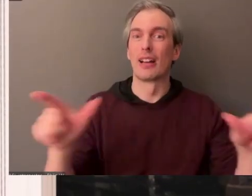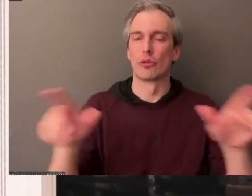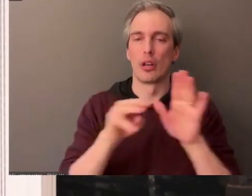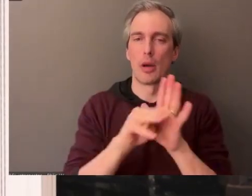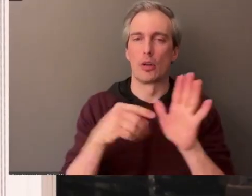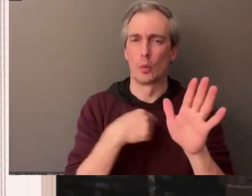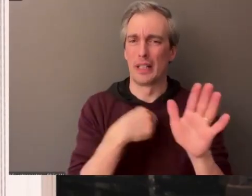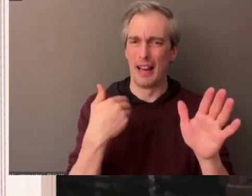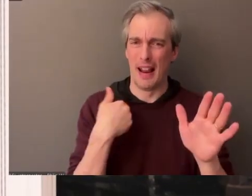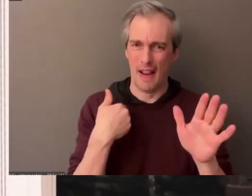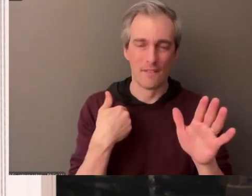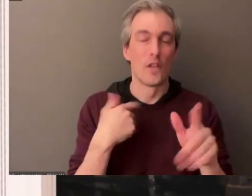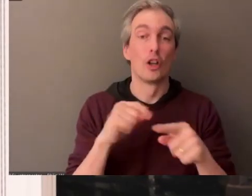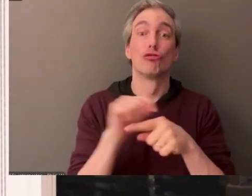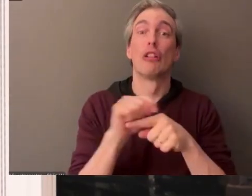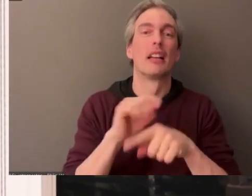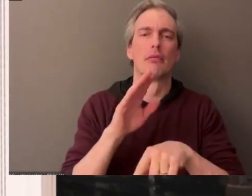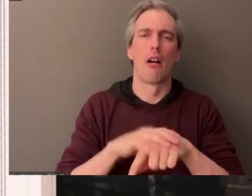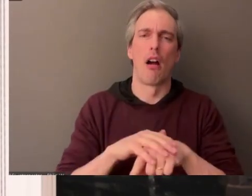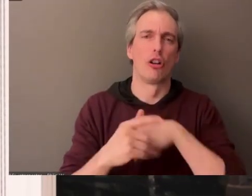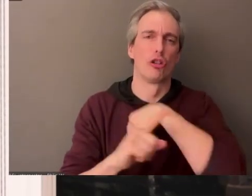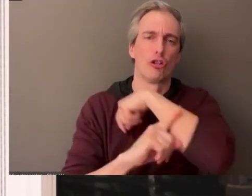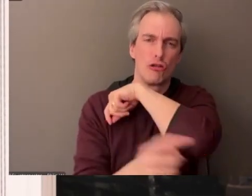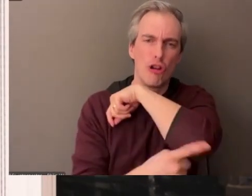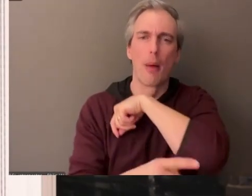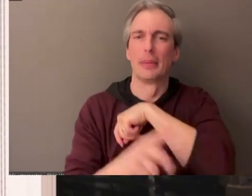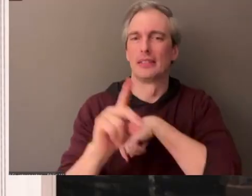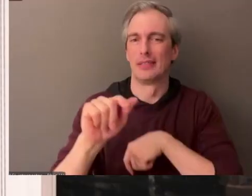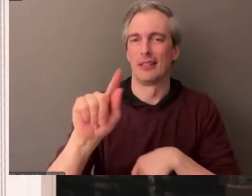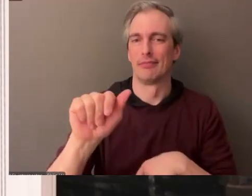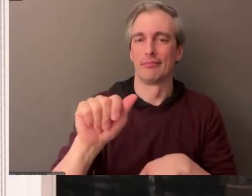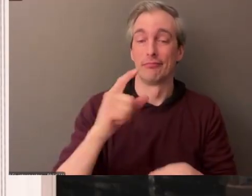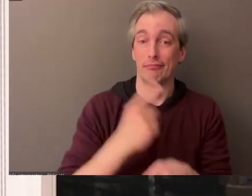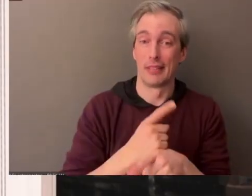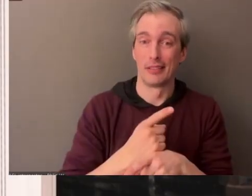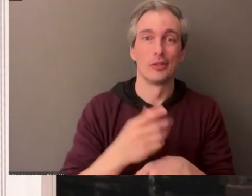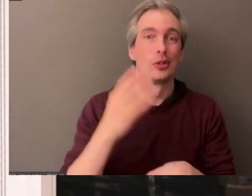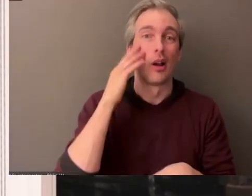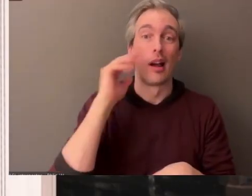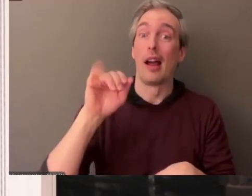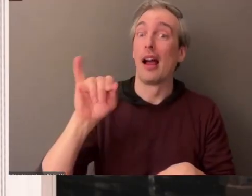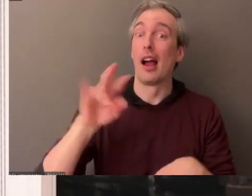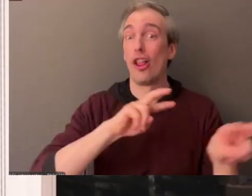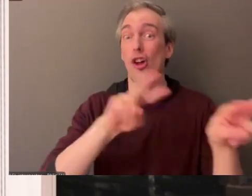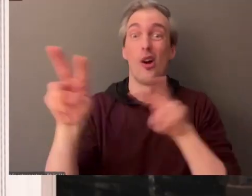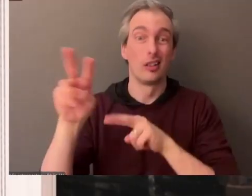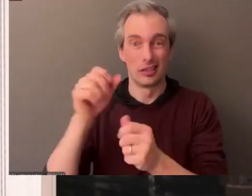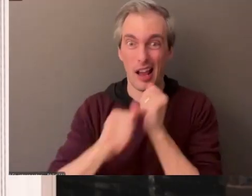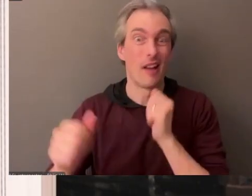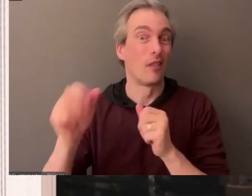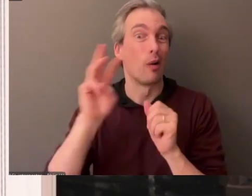Everybody in the room understands that... AI goes out and looks at every website. And if you ask it: Hey, how do I make a shopping cart?